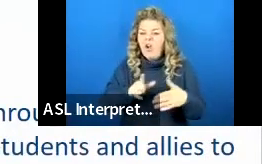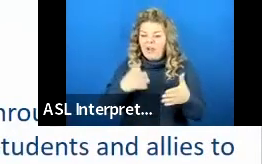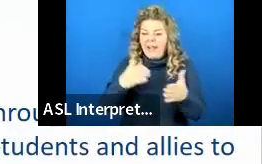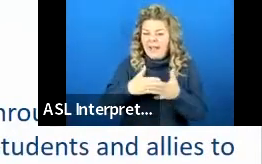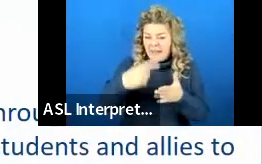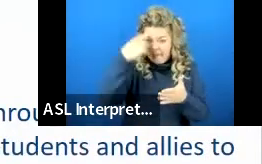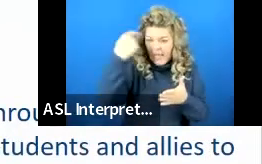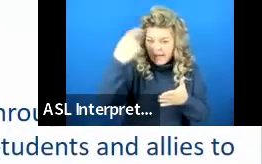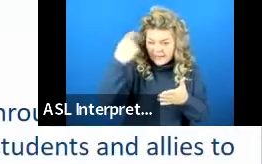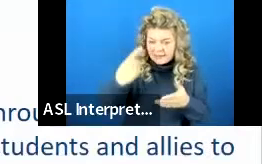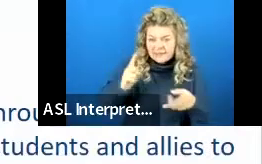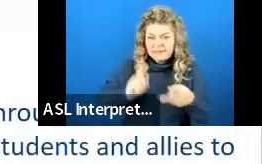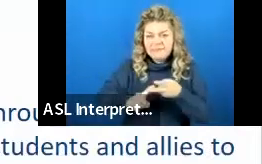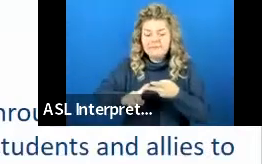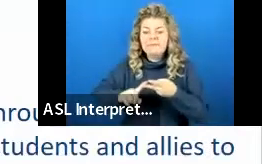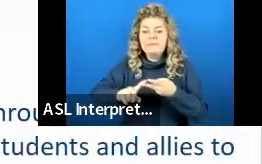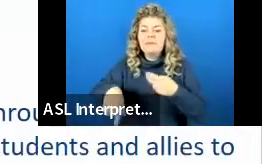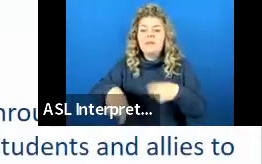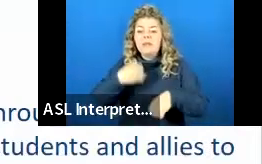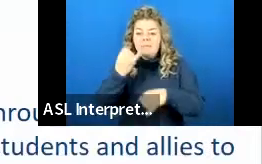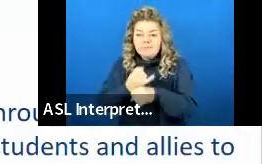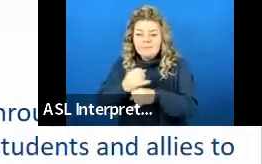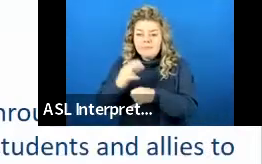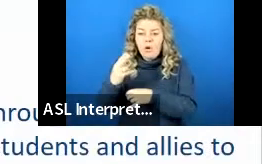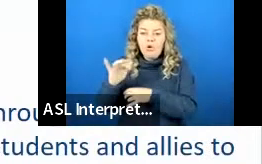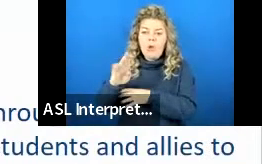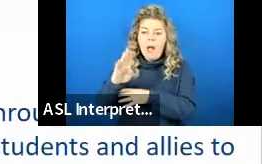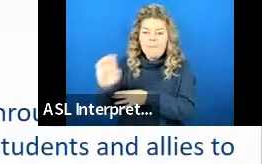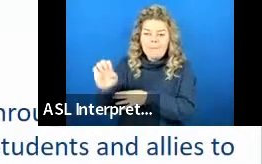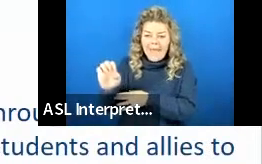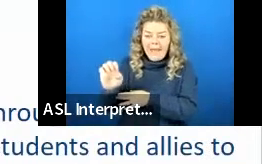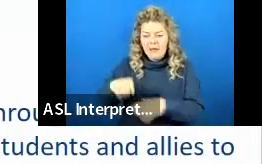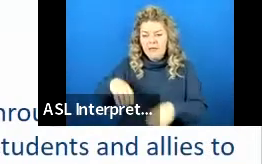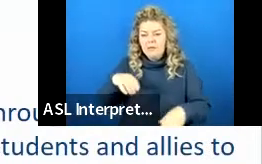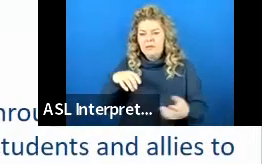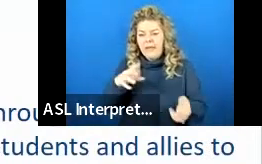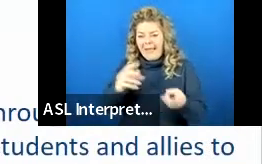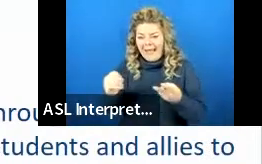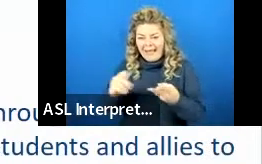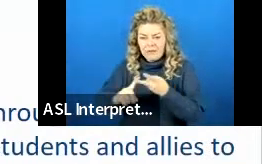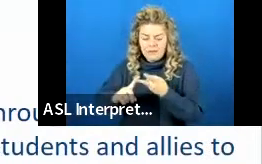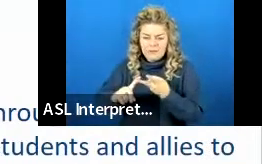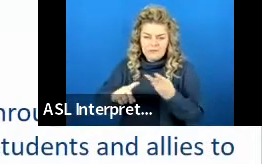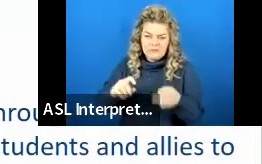institutionalizing a Harambe convocation and establishment of the Council of Elders events